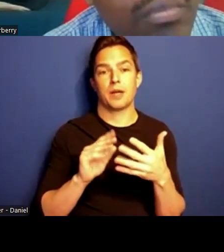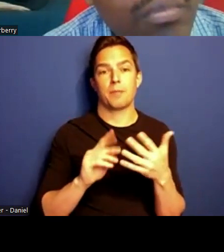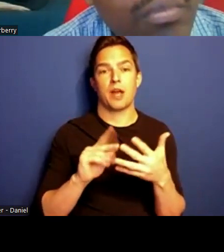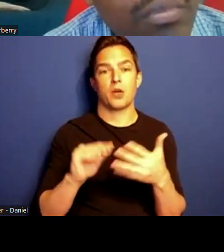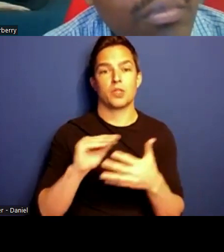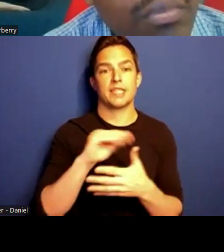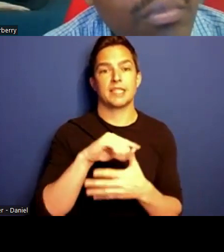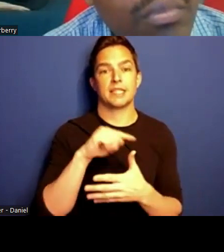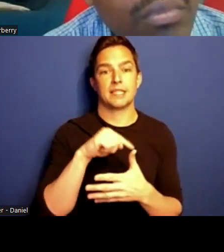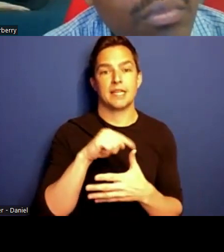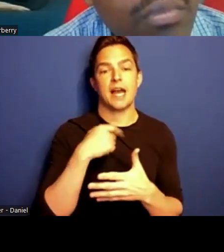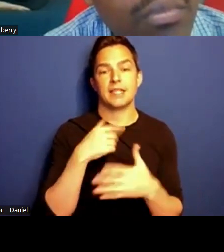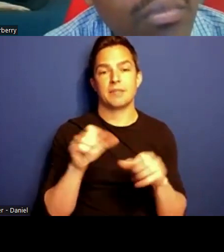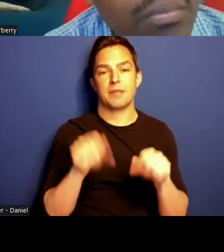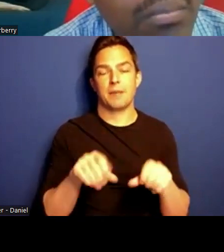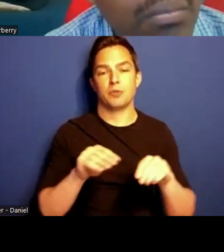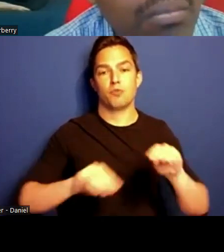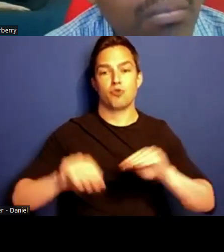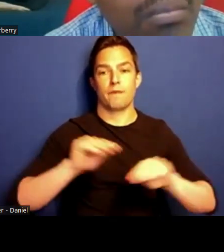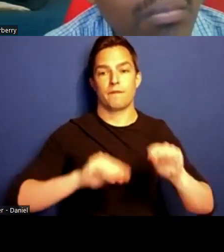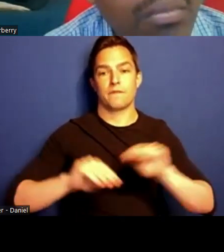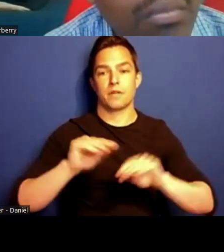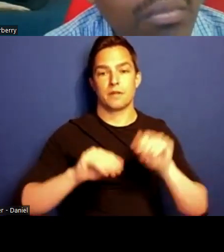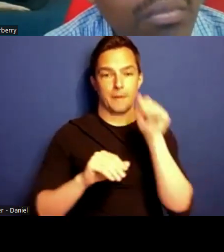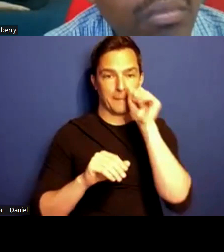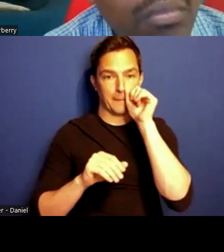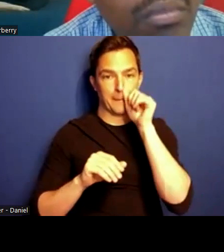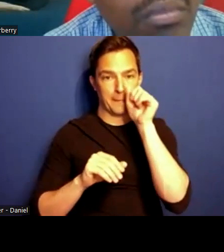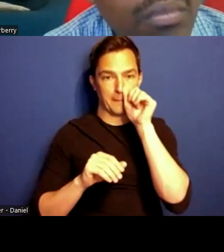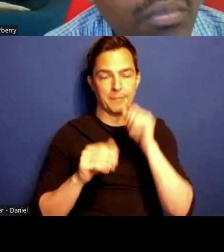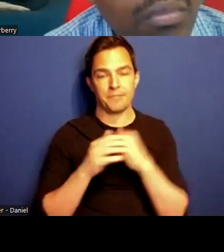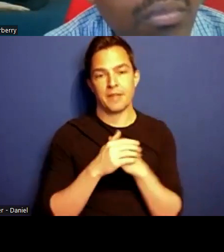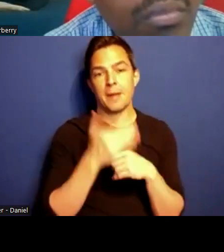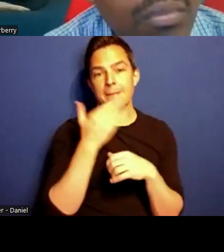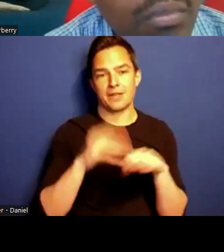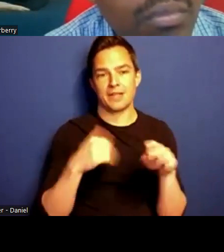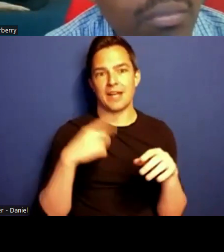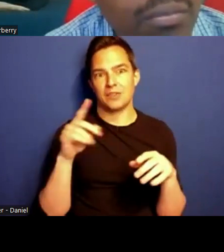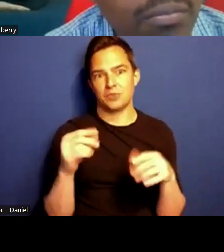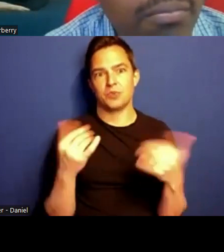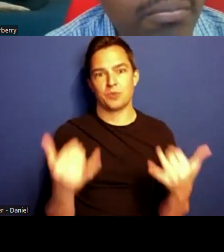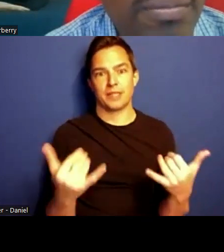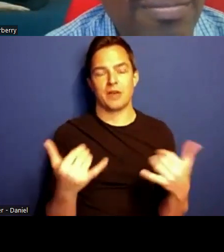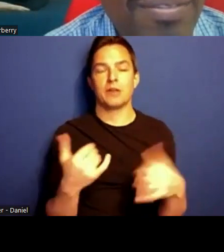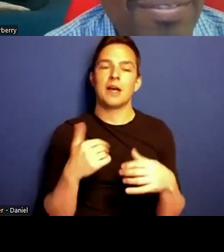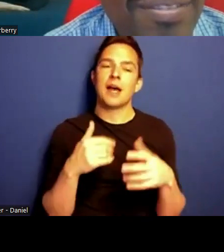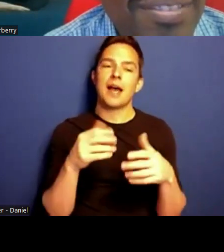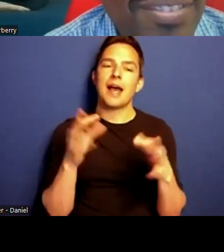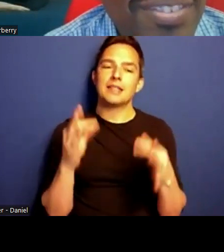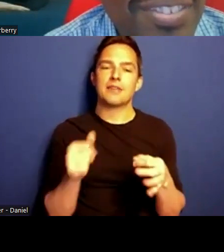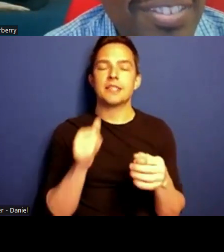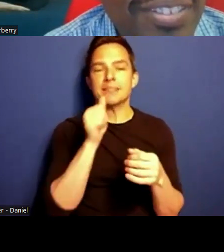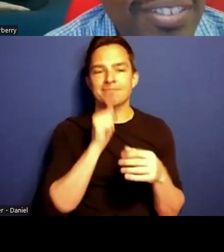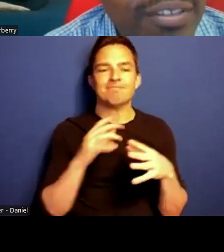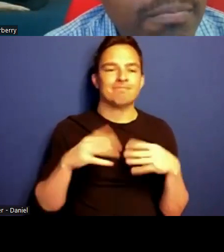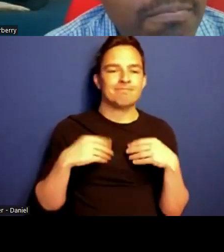to move around there better than I do right now. I definitely make do where I am, but it was nice